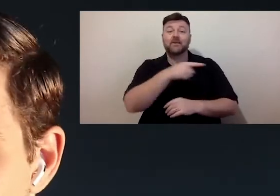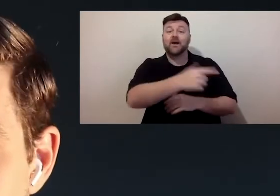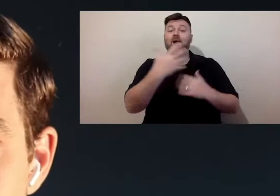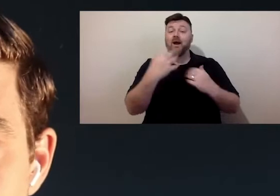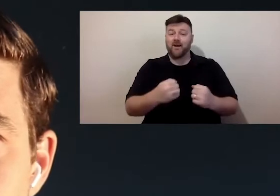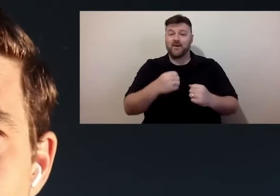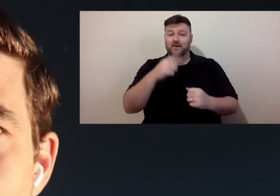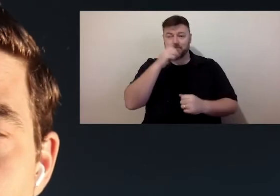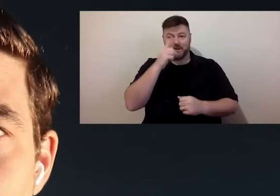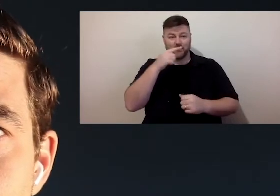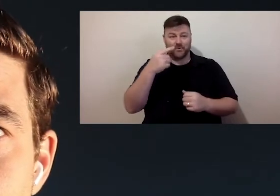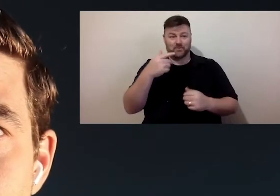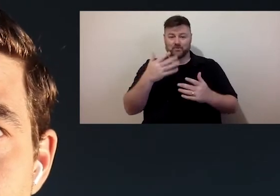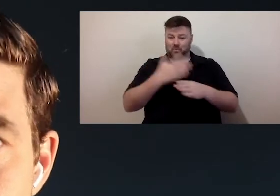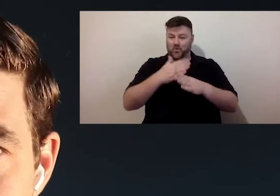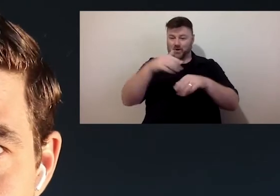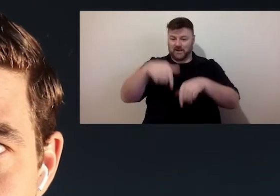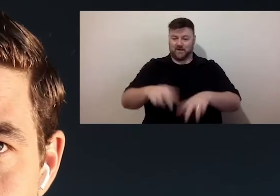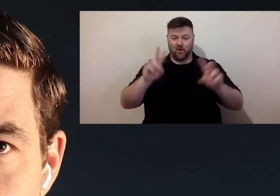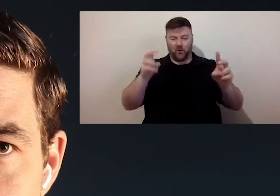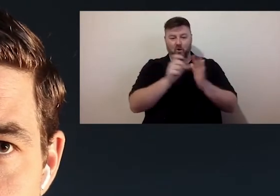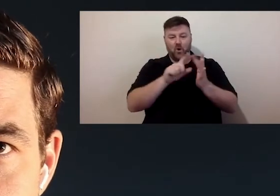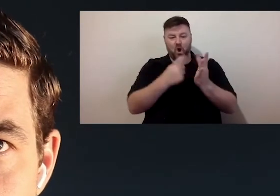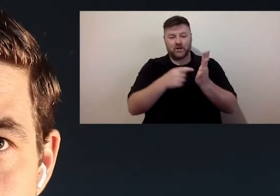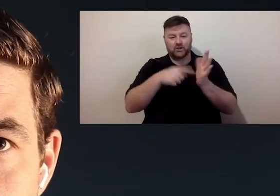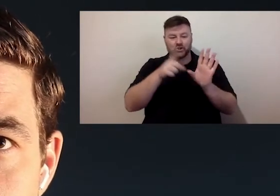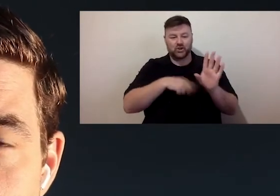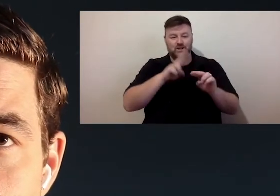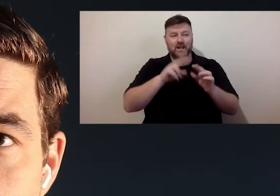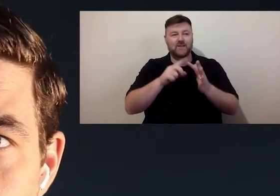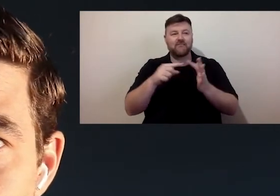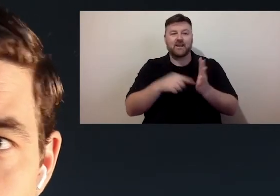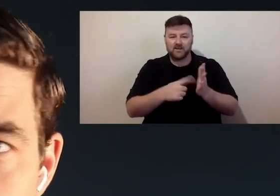ready-made space - and another residency supported by MetroArts,